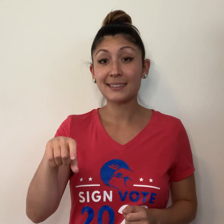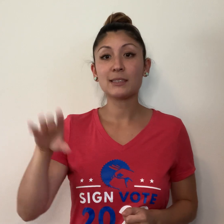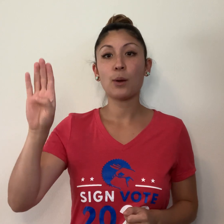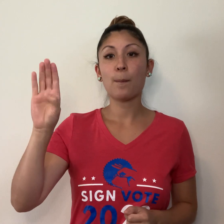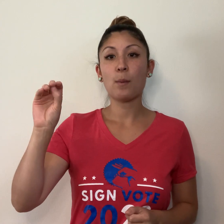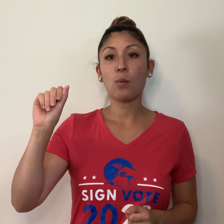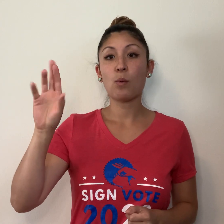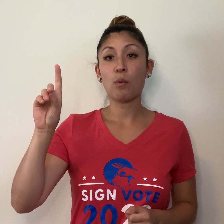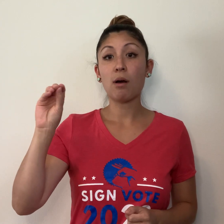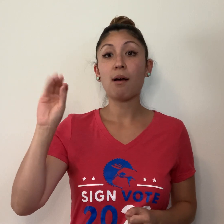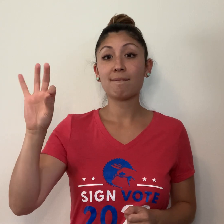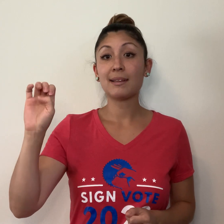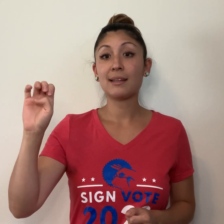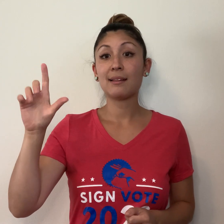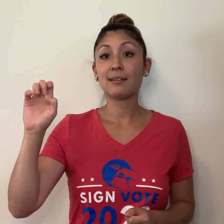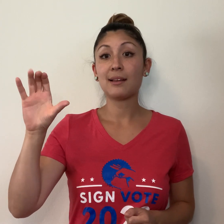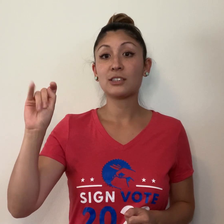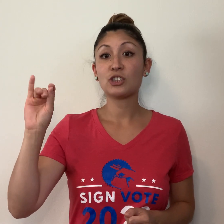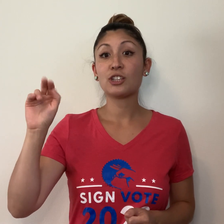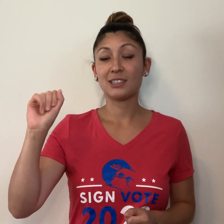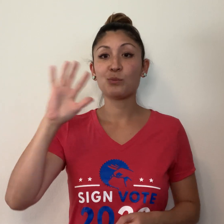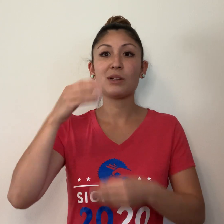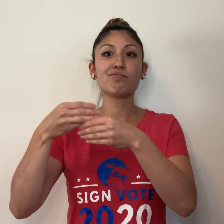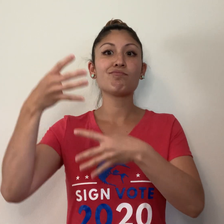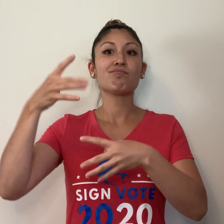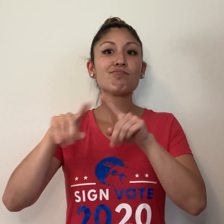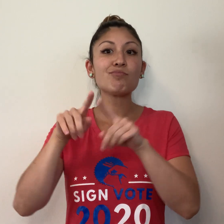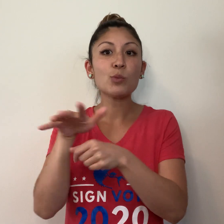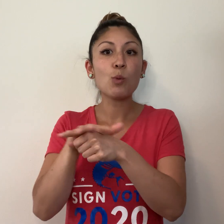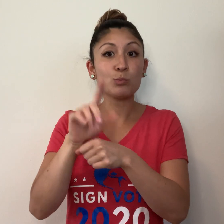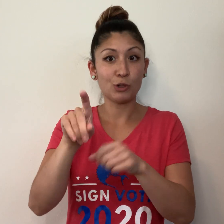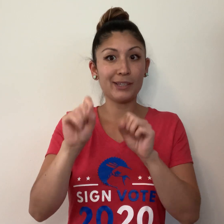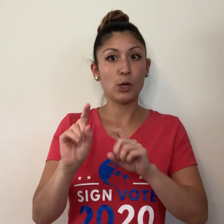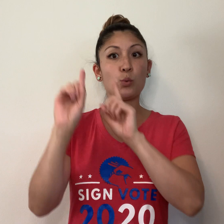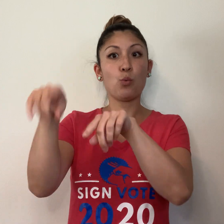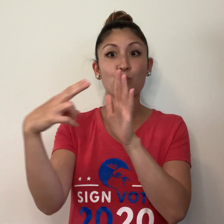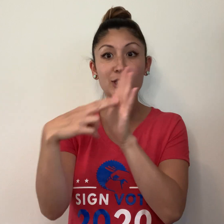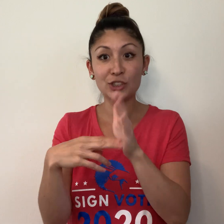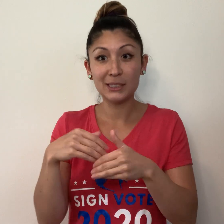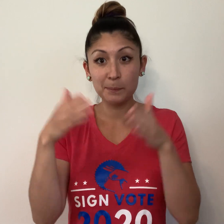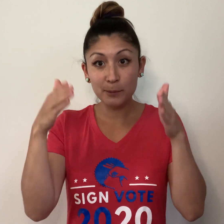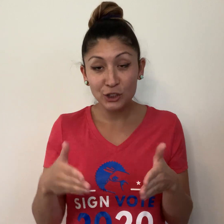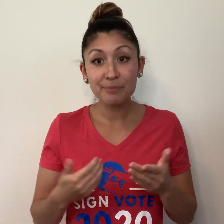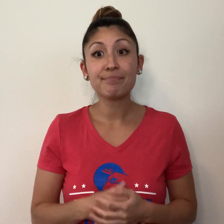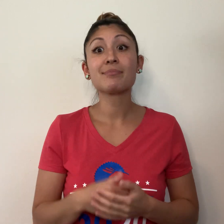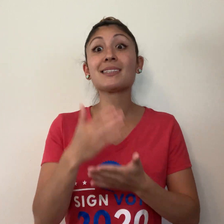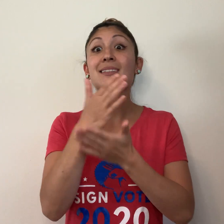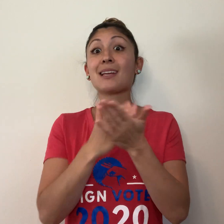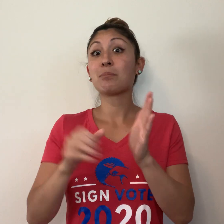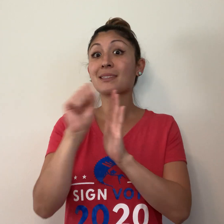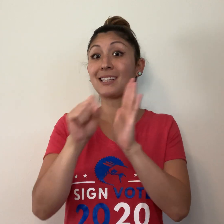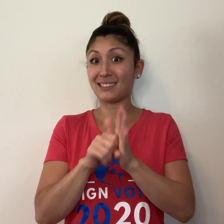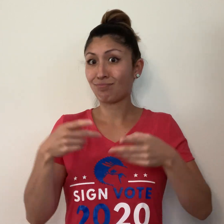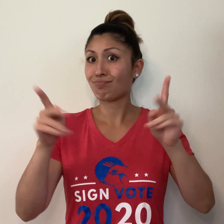I can type Austin, Texas board of election. The internet will show locations you can go to and register in person. Some states allow either